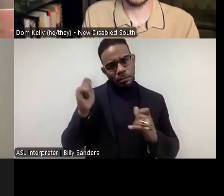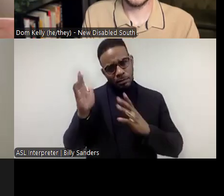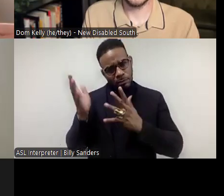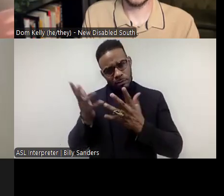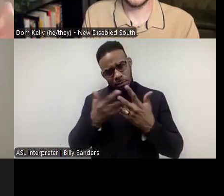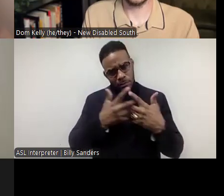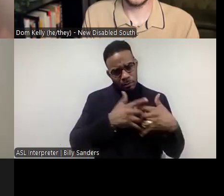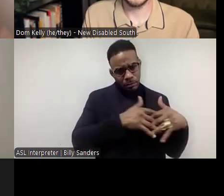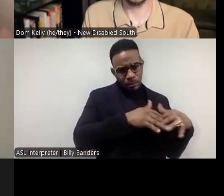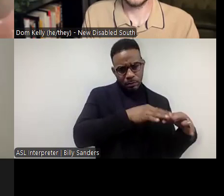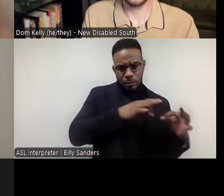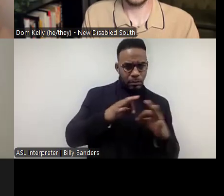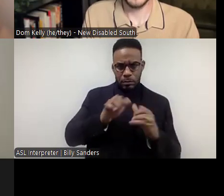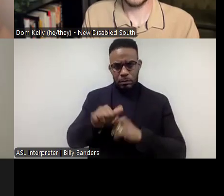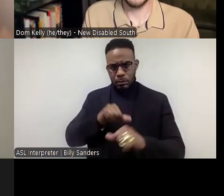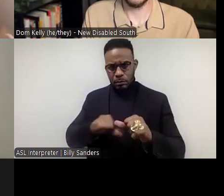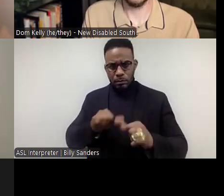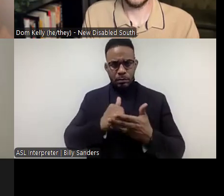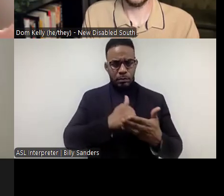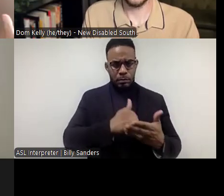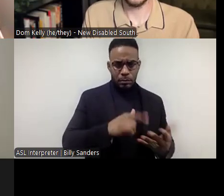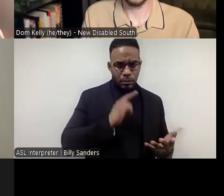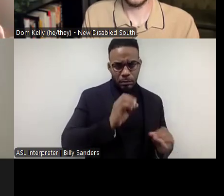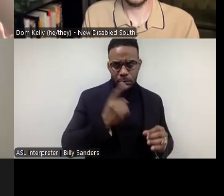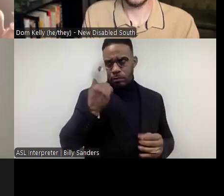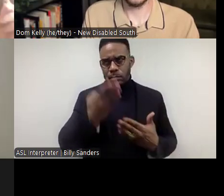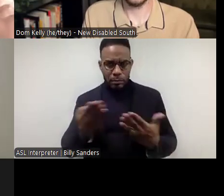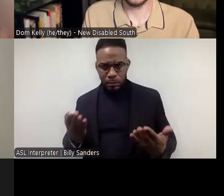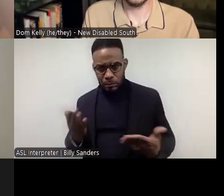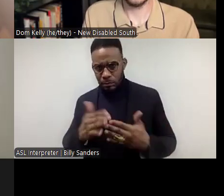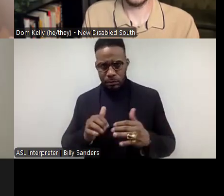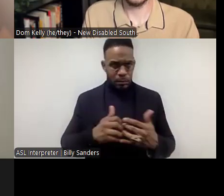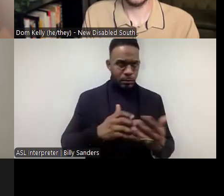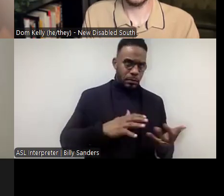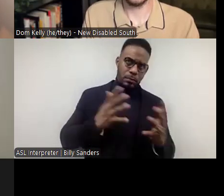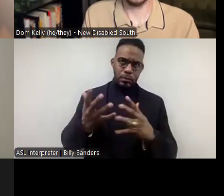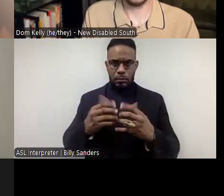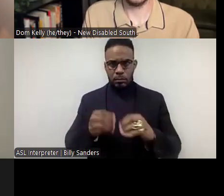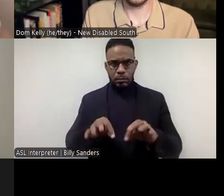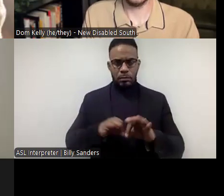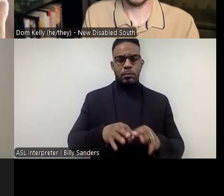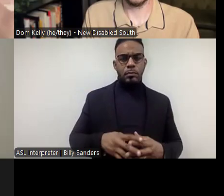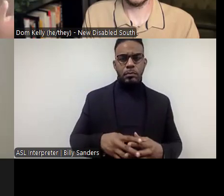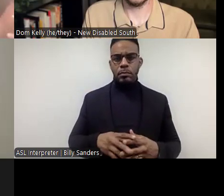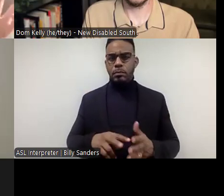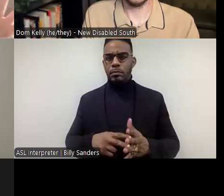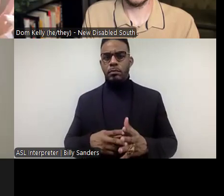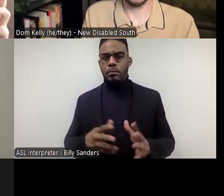about and not to forget because I think it all acts in parallel with each other. It all helps. There's no one